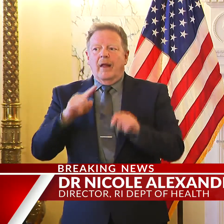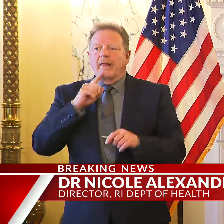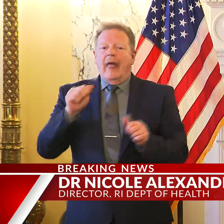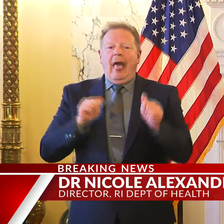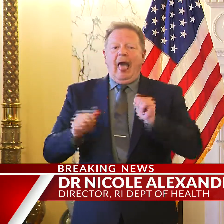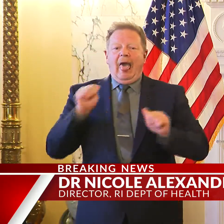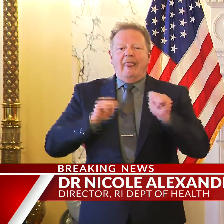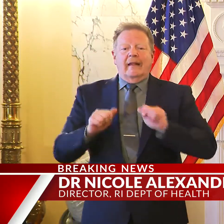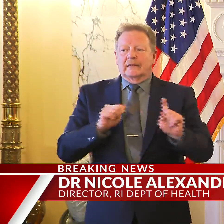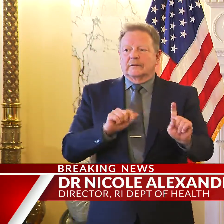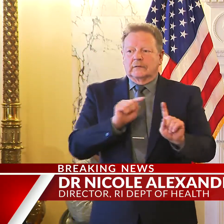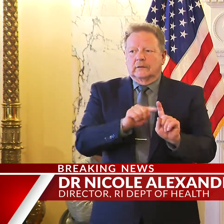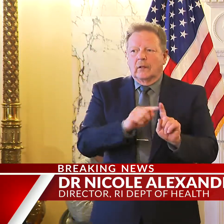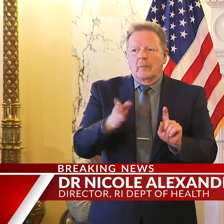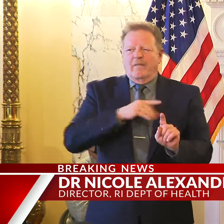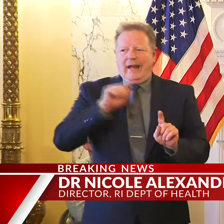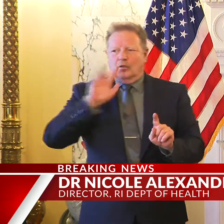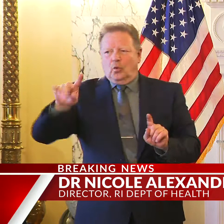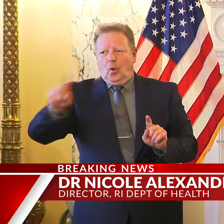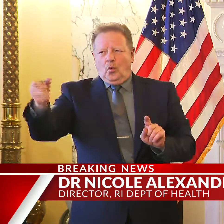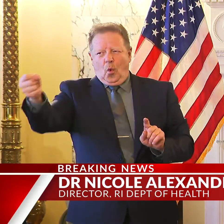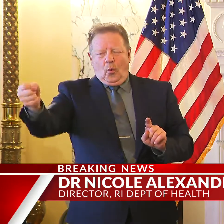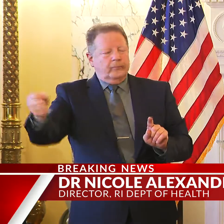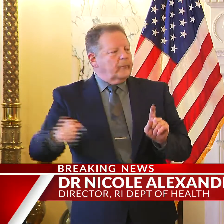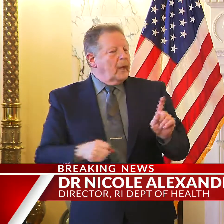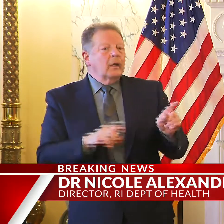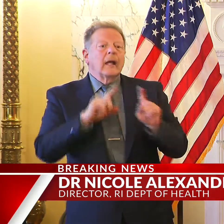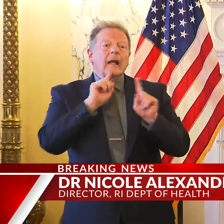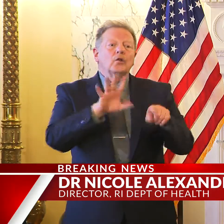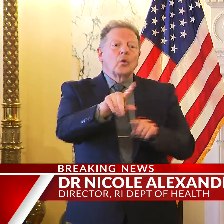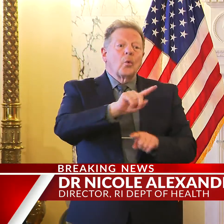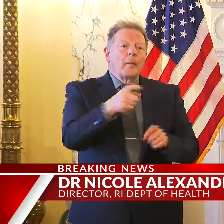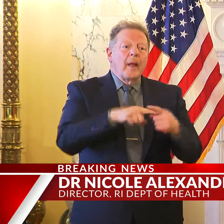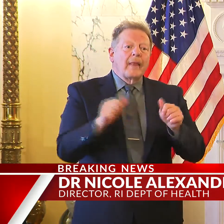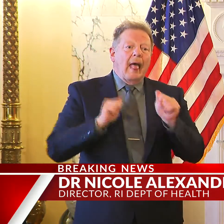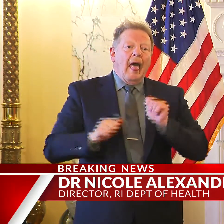HAPPENED SOONER? I ALSO WANTED TO CLARIFY THE TO ADD TO WHAT THE GOVERNOR SAID REGARDING THE